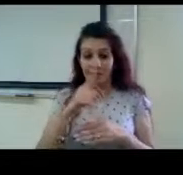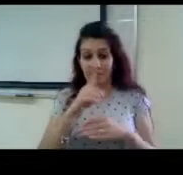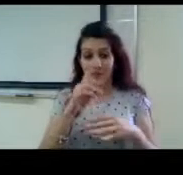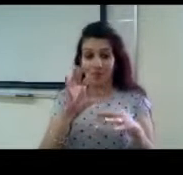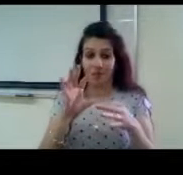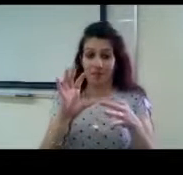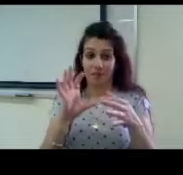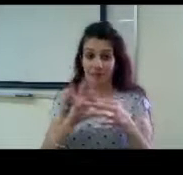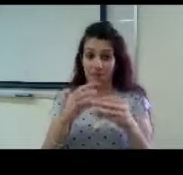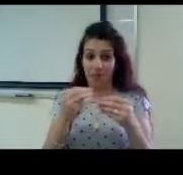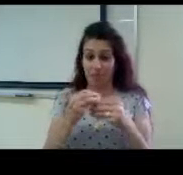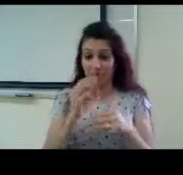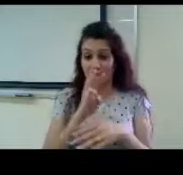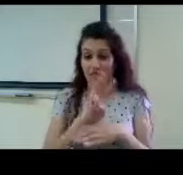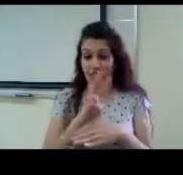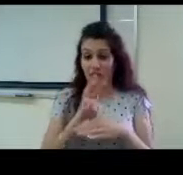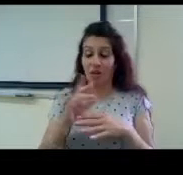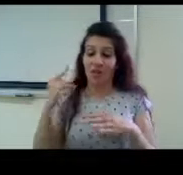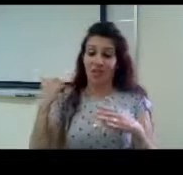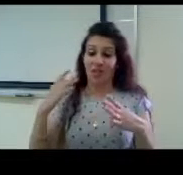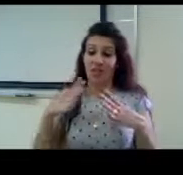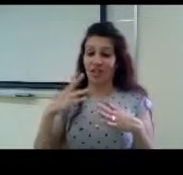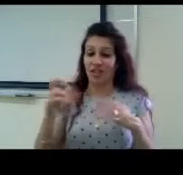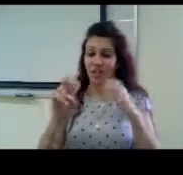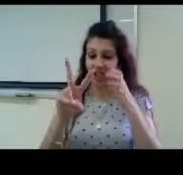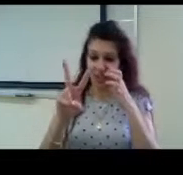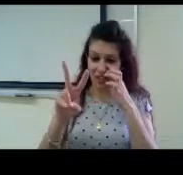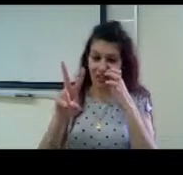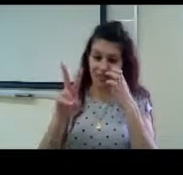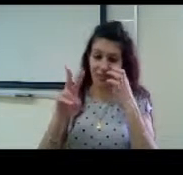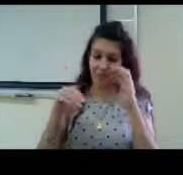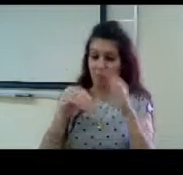to continue the learning support programs which was even needed more